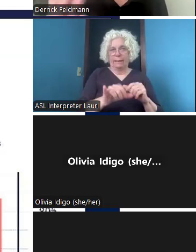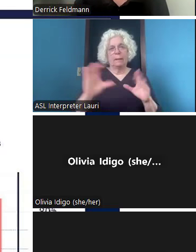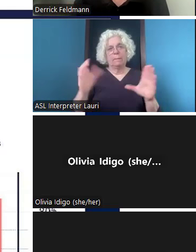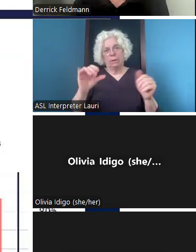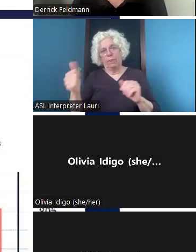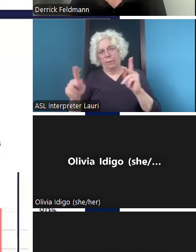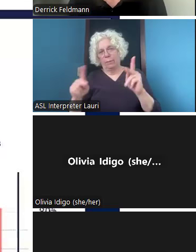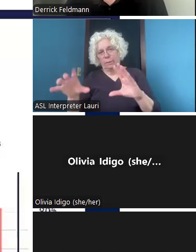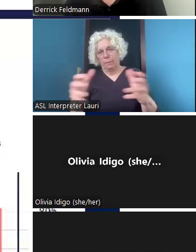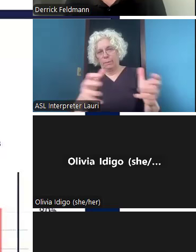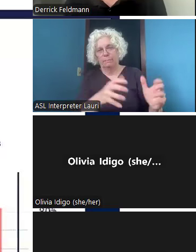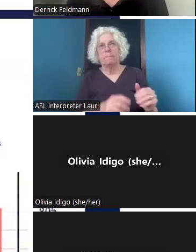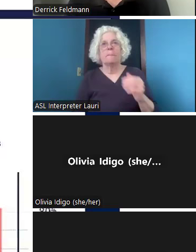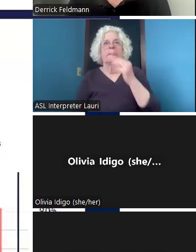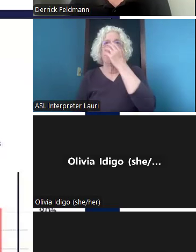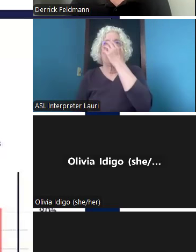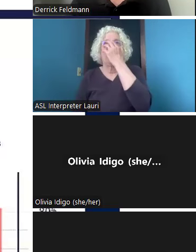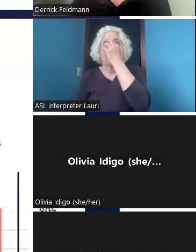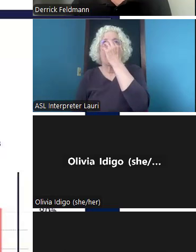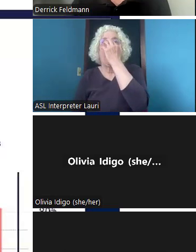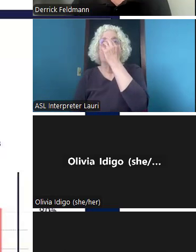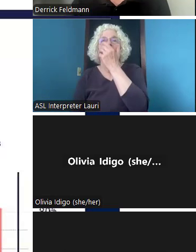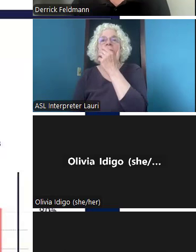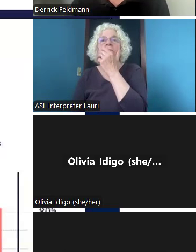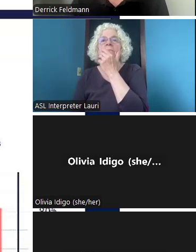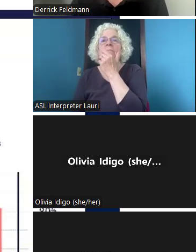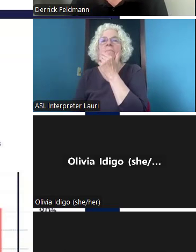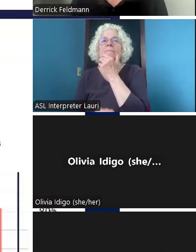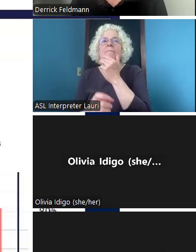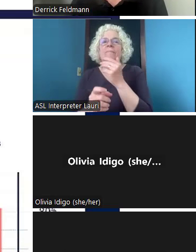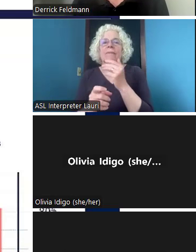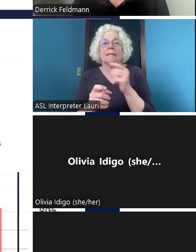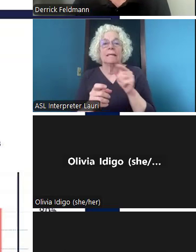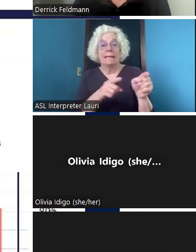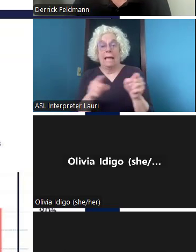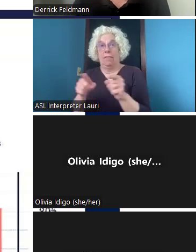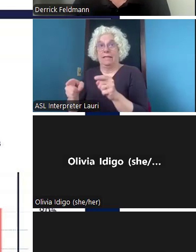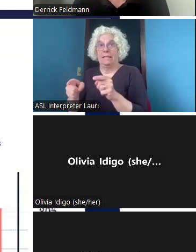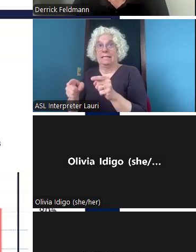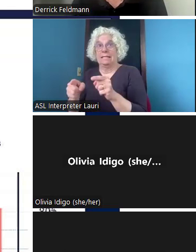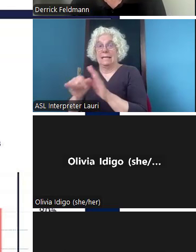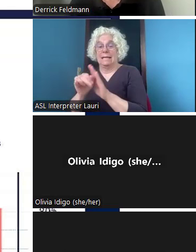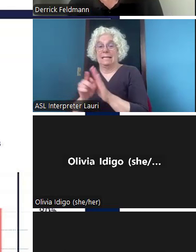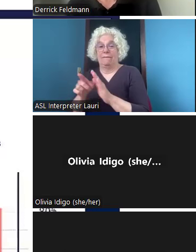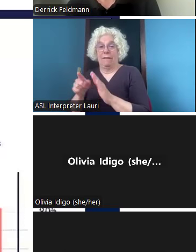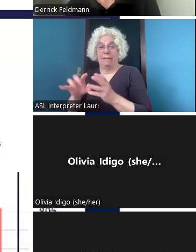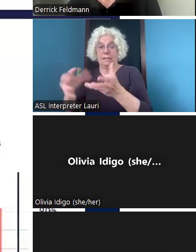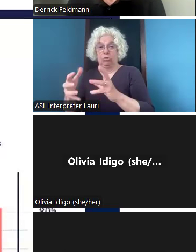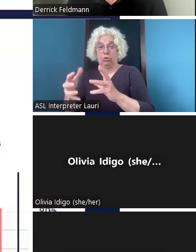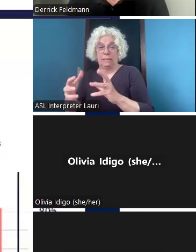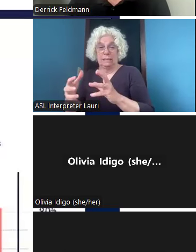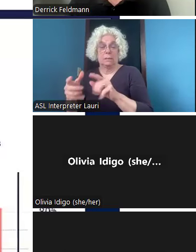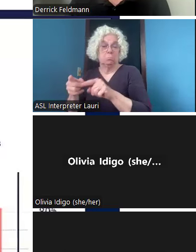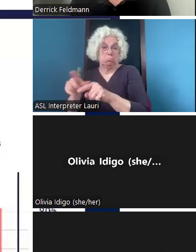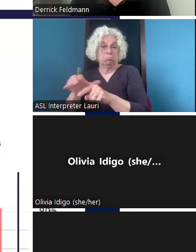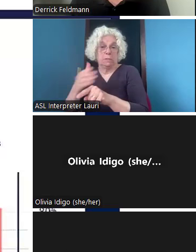On the next slide, you're going to see how our identifying crisis piece performed. And that one performed quite well too.